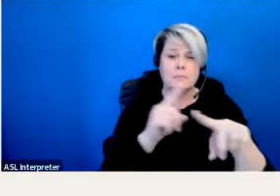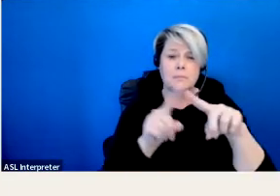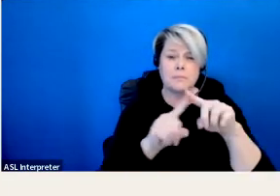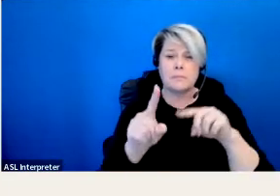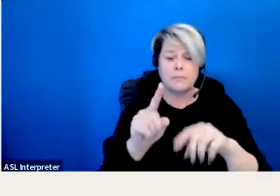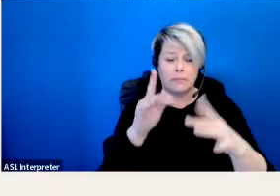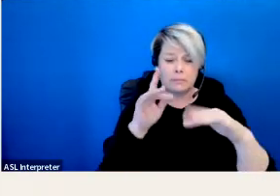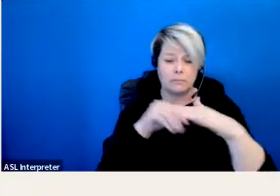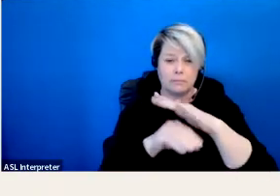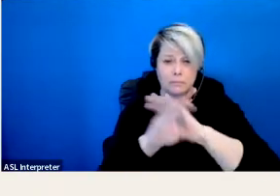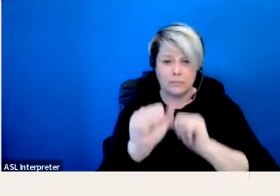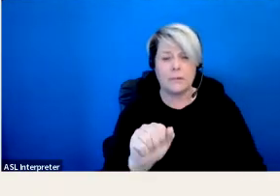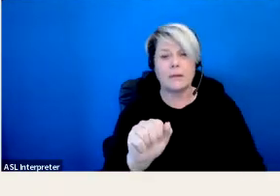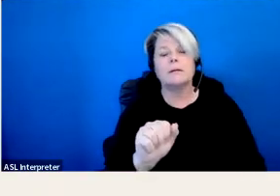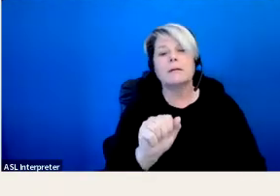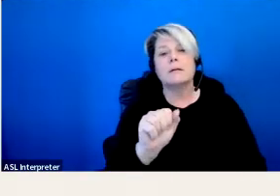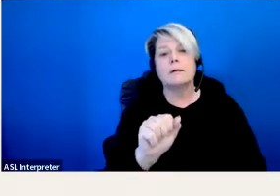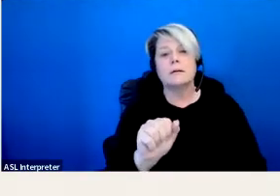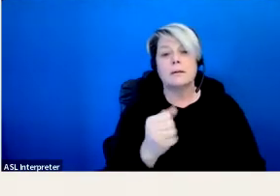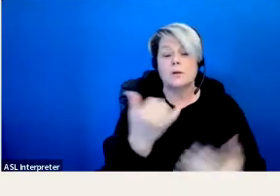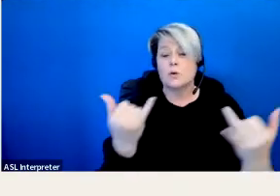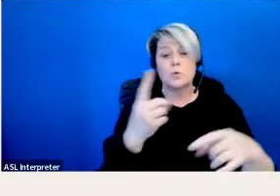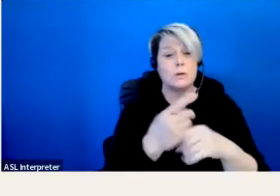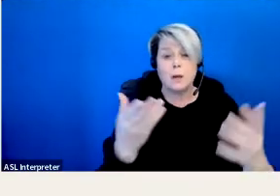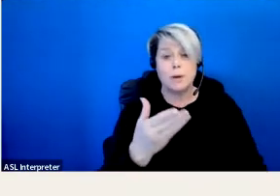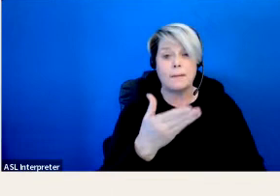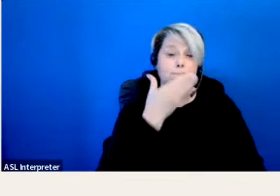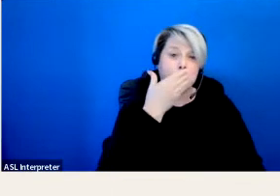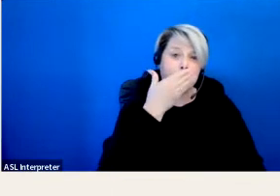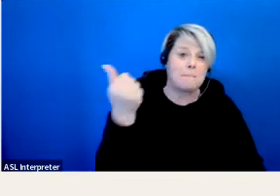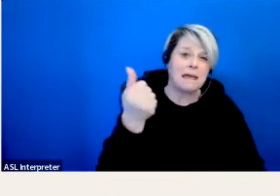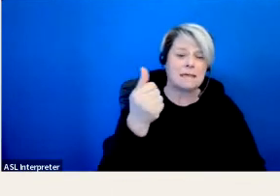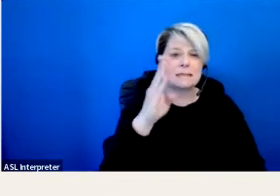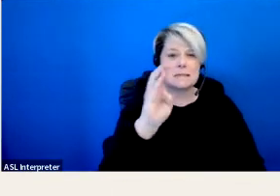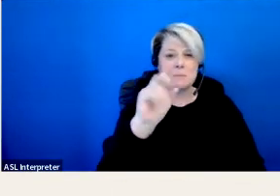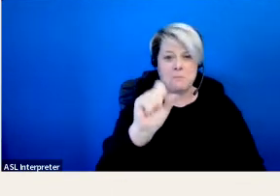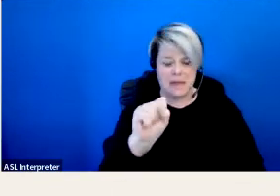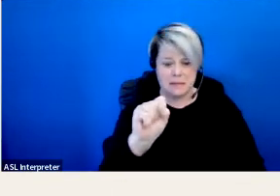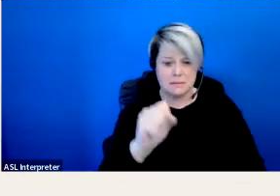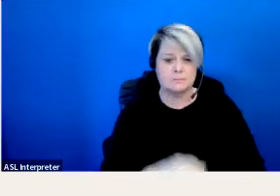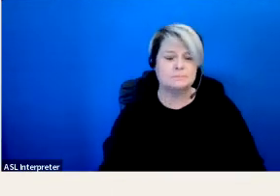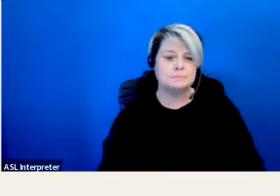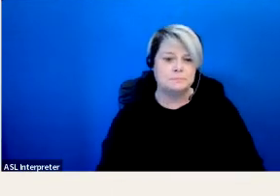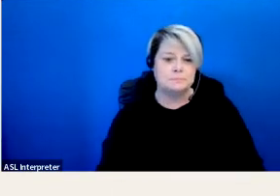multiple ways to find information on library website but today we are going the start with what we would